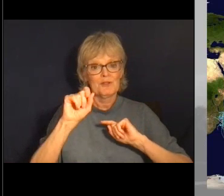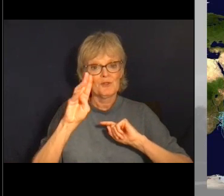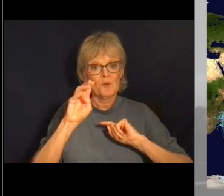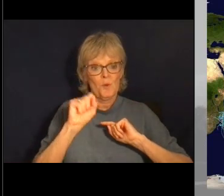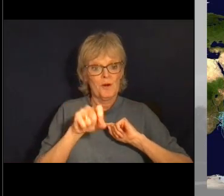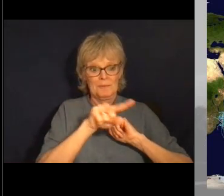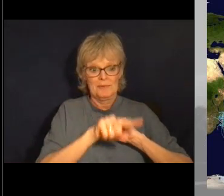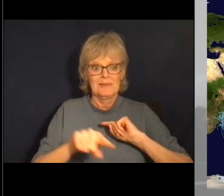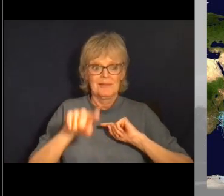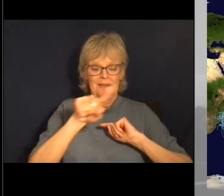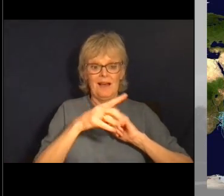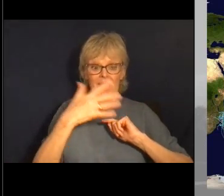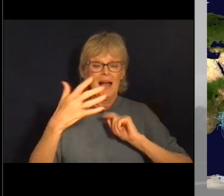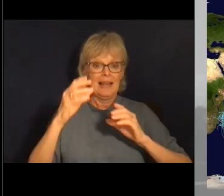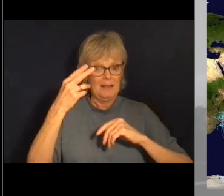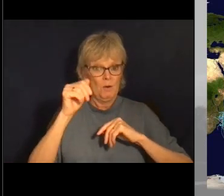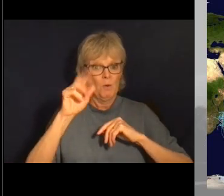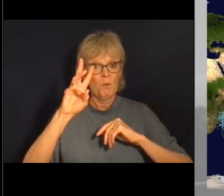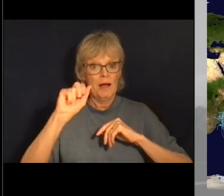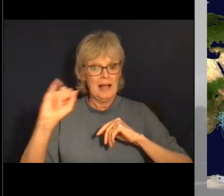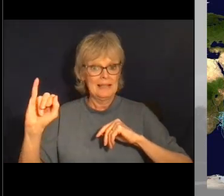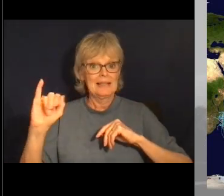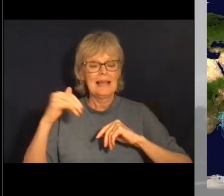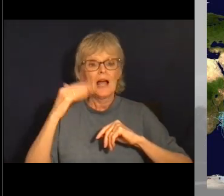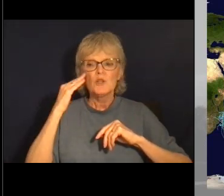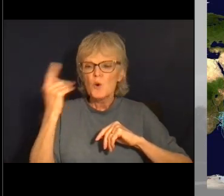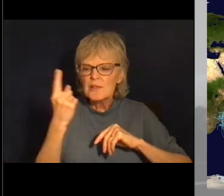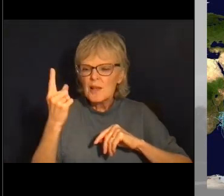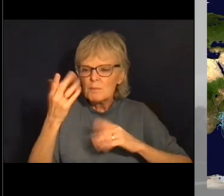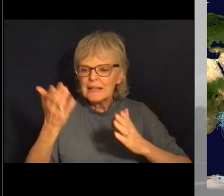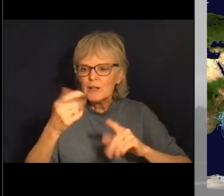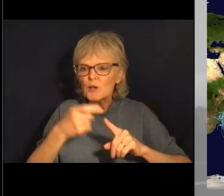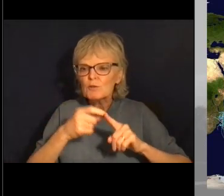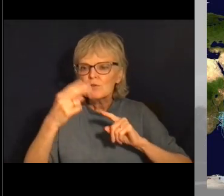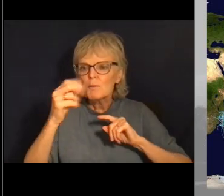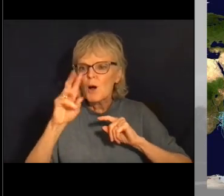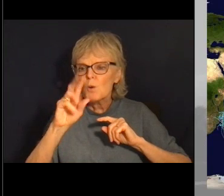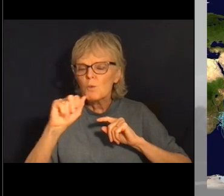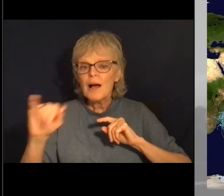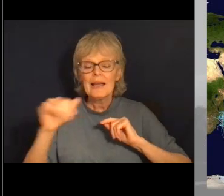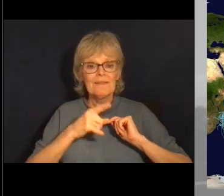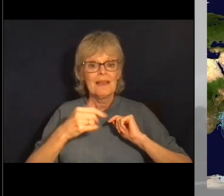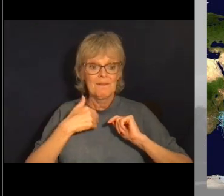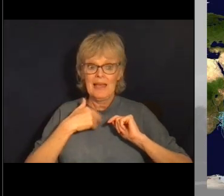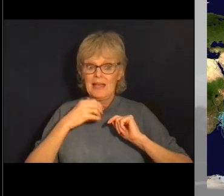I mean, even Hawaii has had. I know we've got somebody on here from Hawaii. Hawaii has had, you know, storms like this affect them.